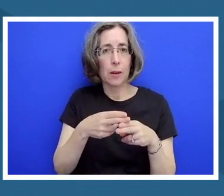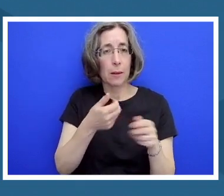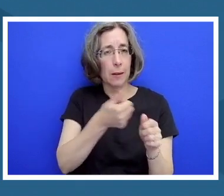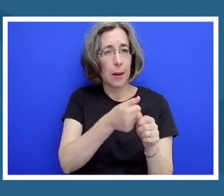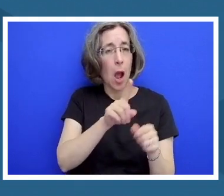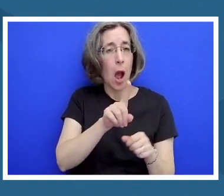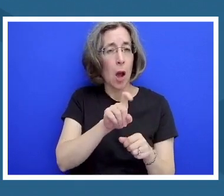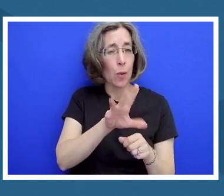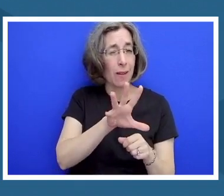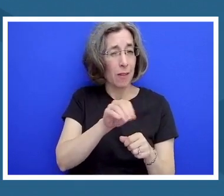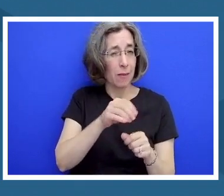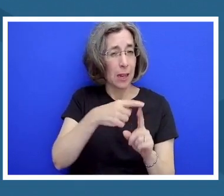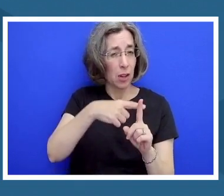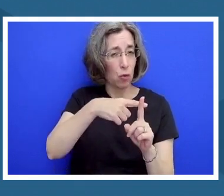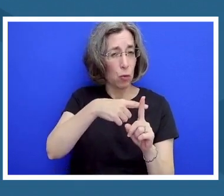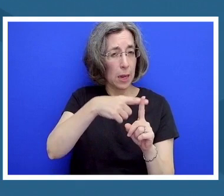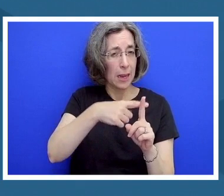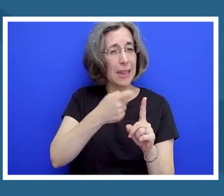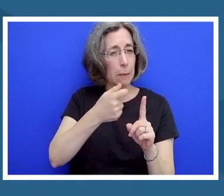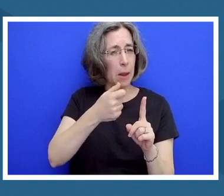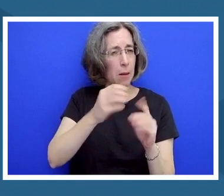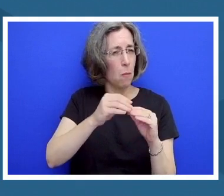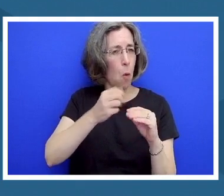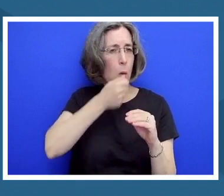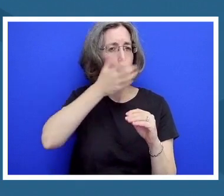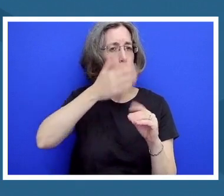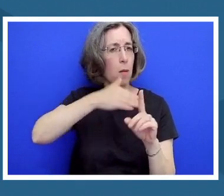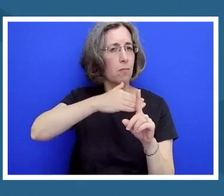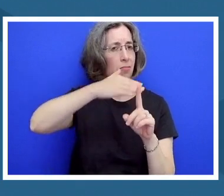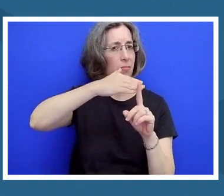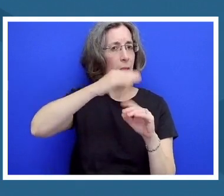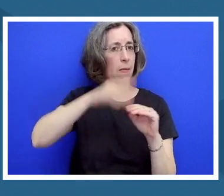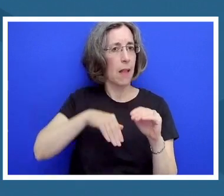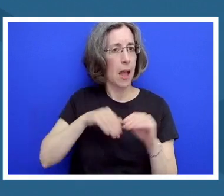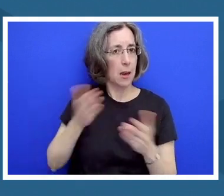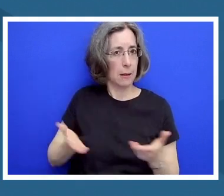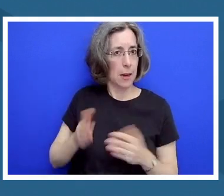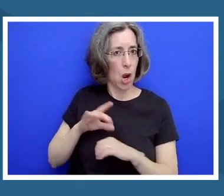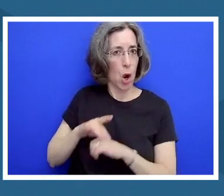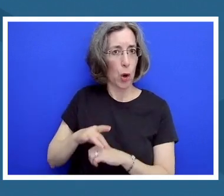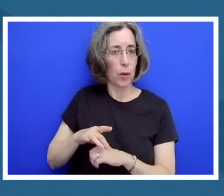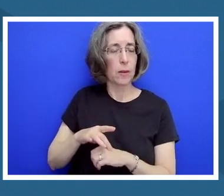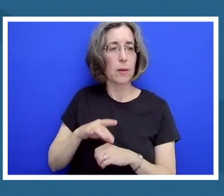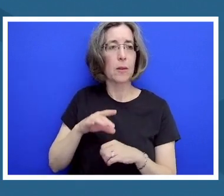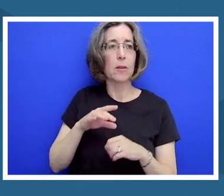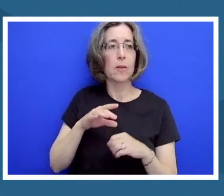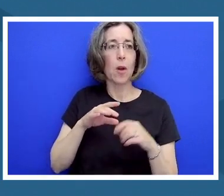it's a little warmer than earth uh